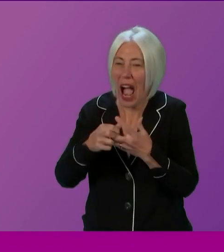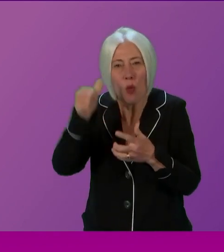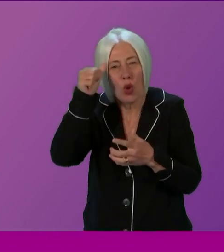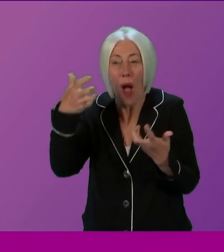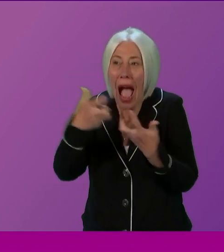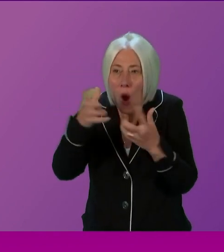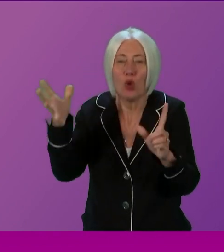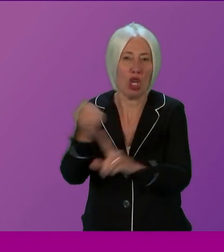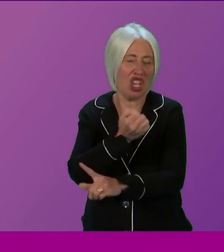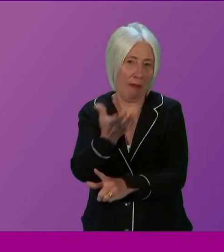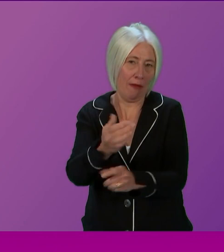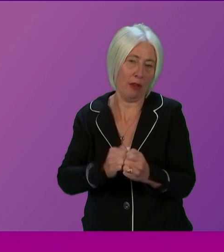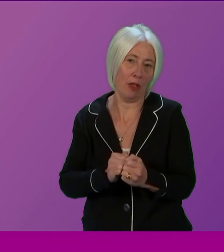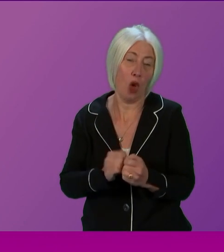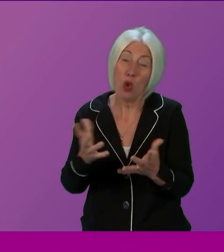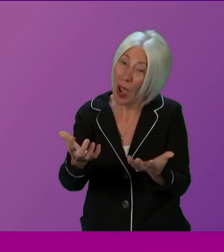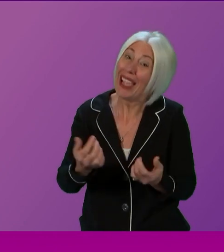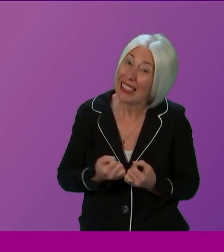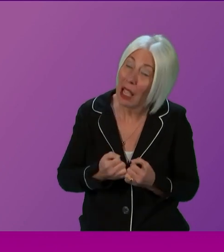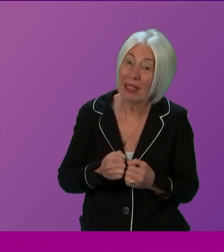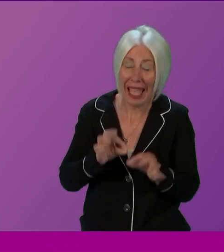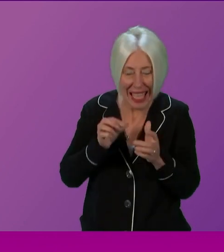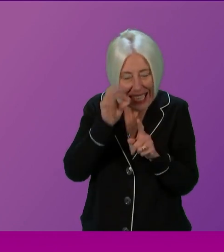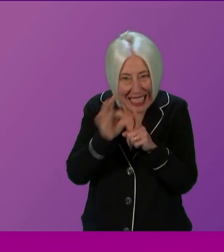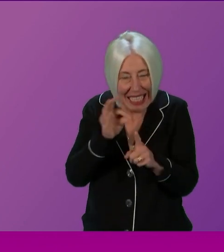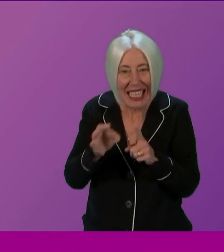the First Minister accept that a detailed, practical programme for implementation will